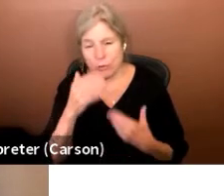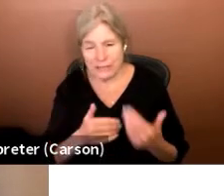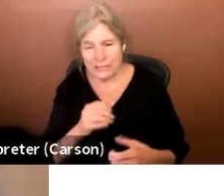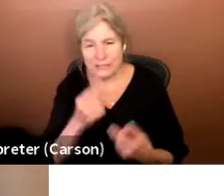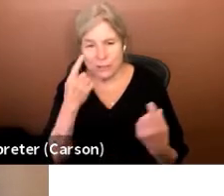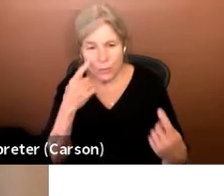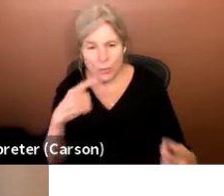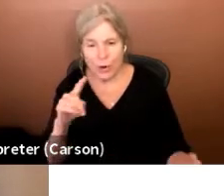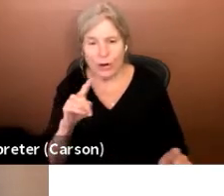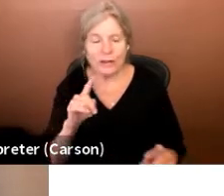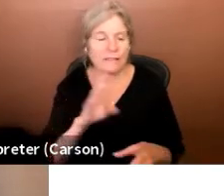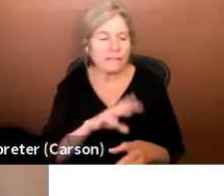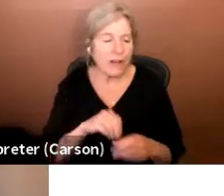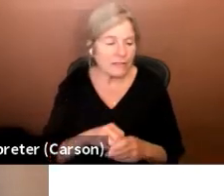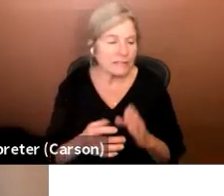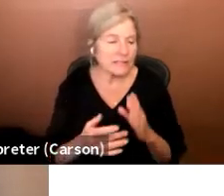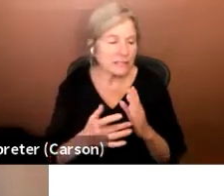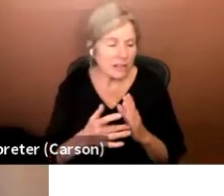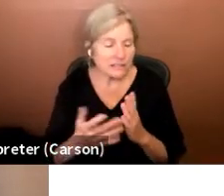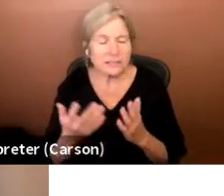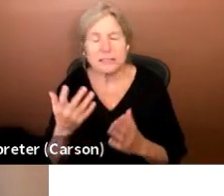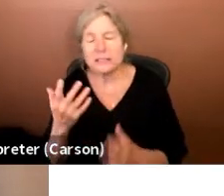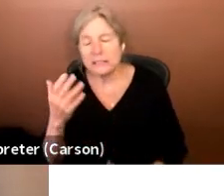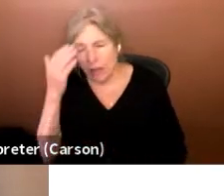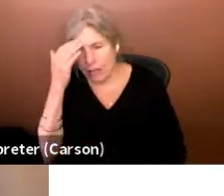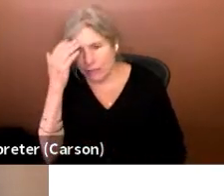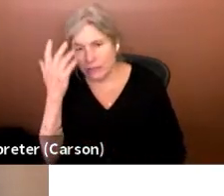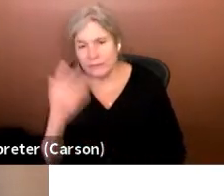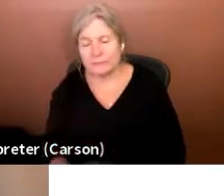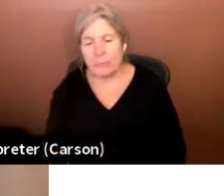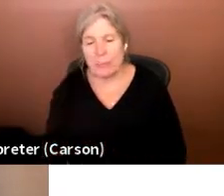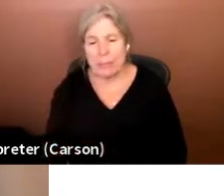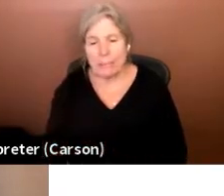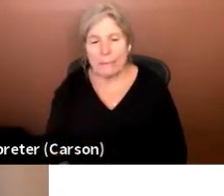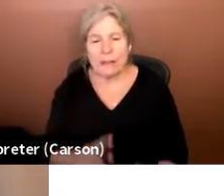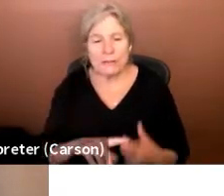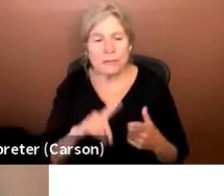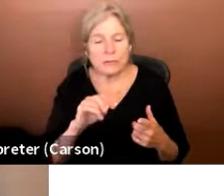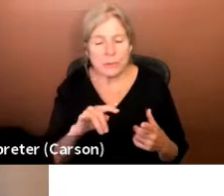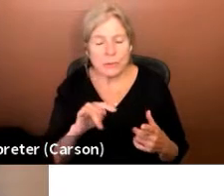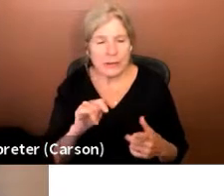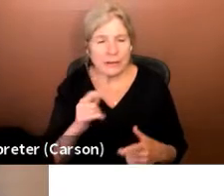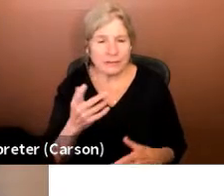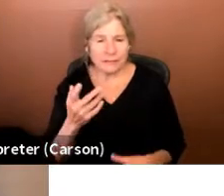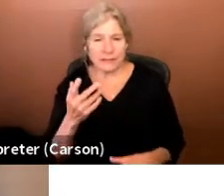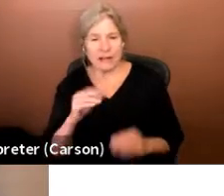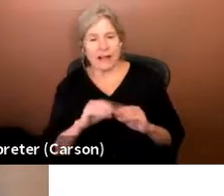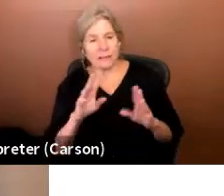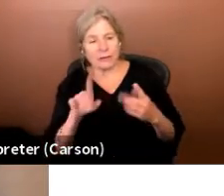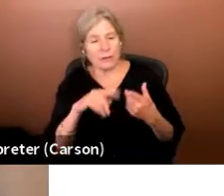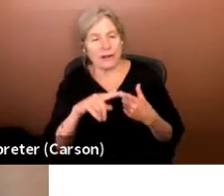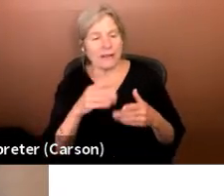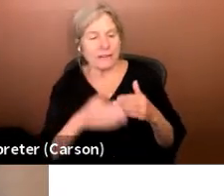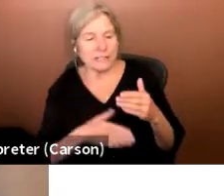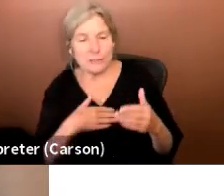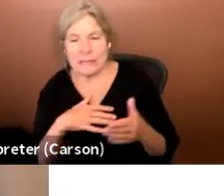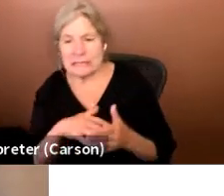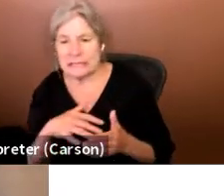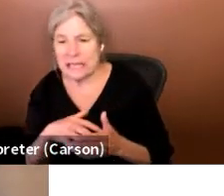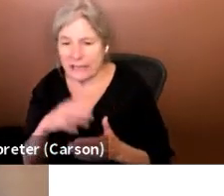al knowledge to do it. When I finish my studies nobody told me I should